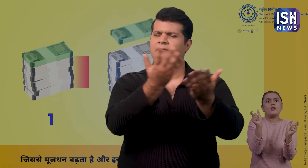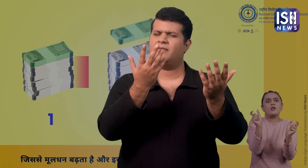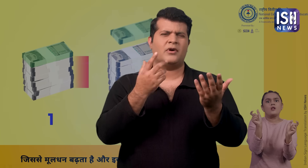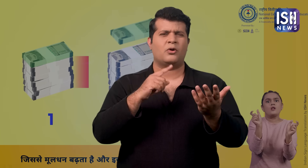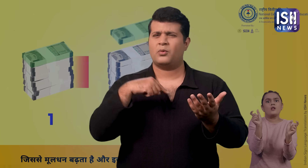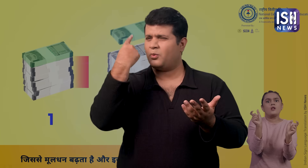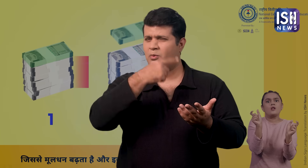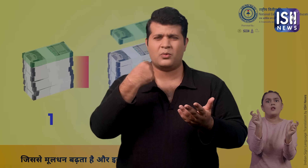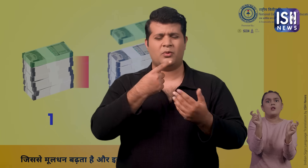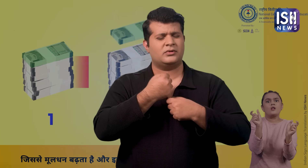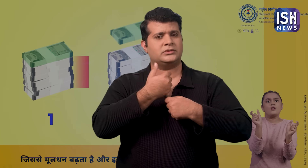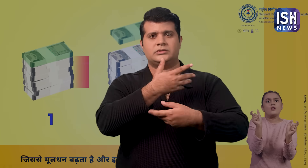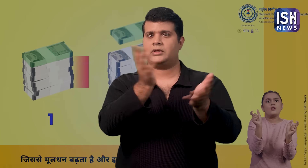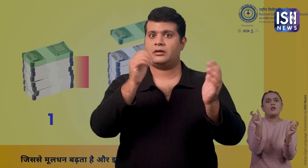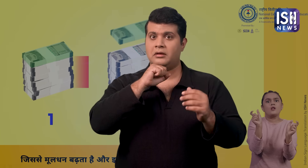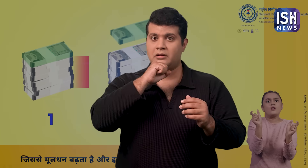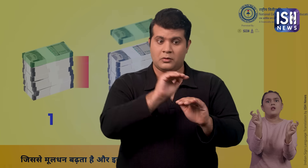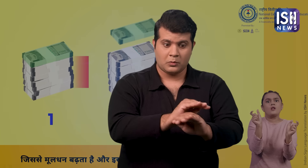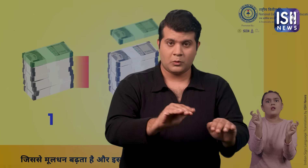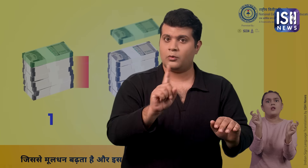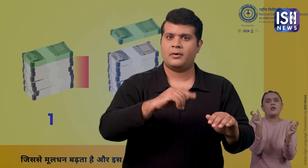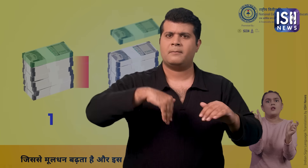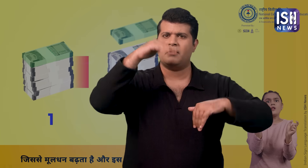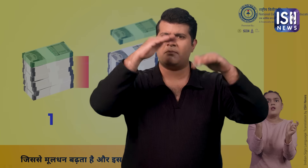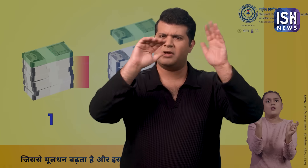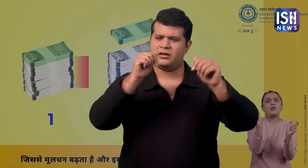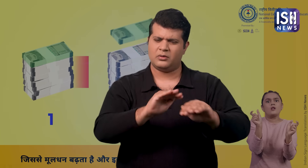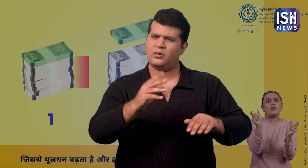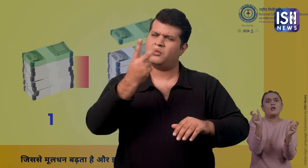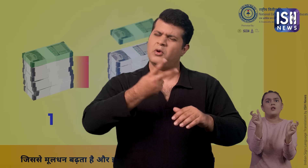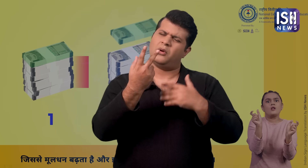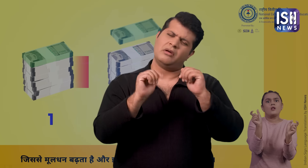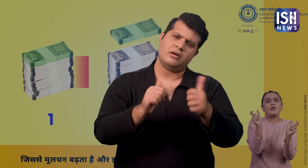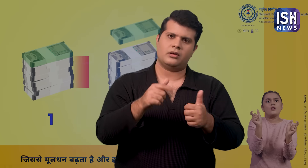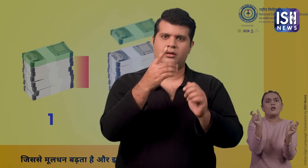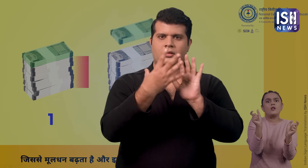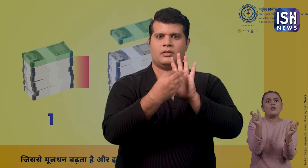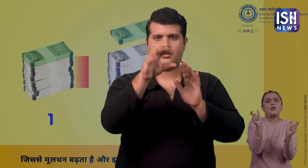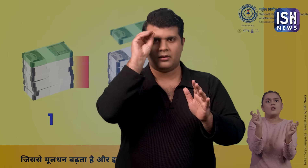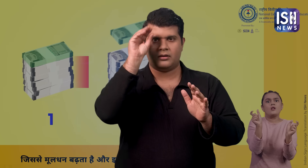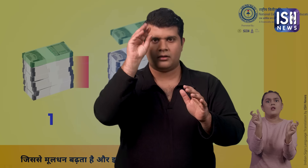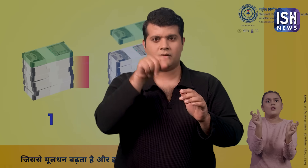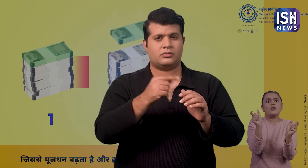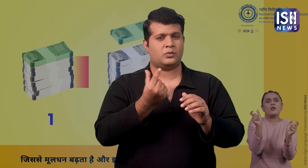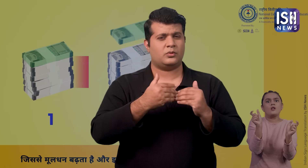so that everyone can understand, from a child to an adult.